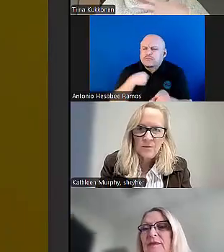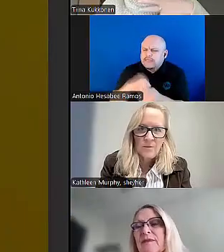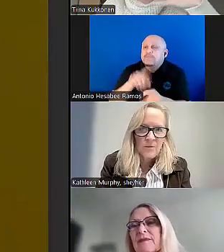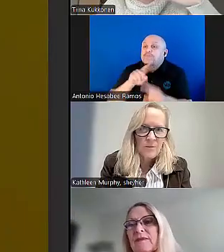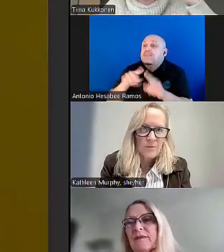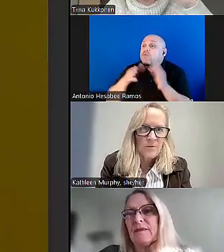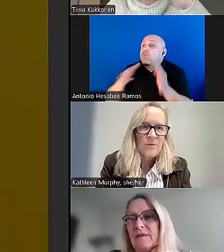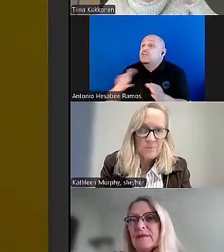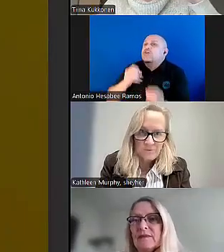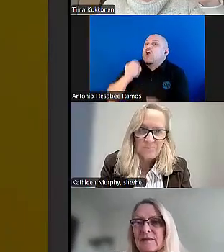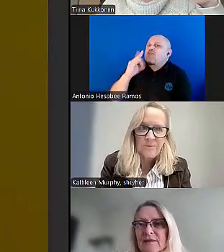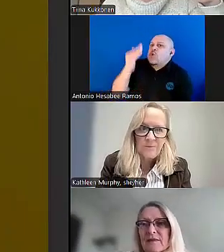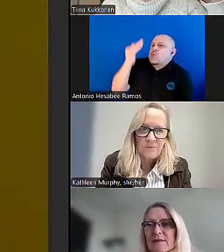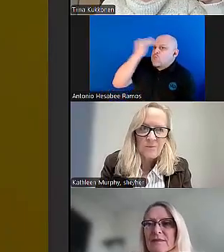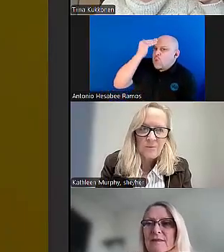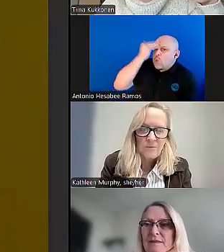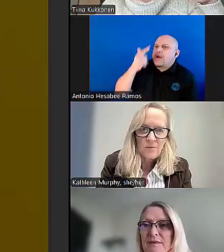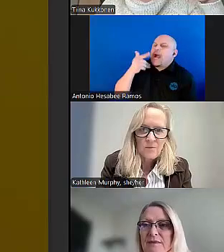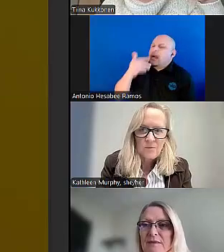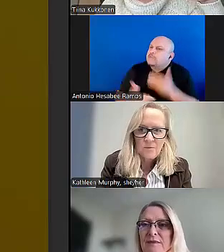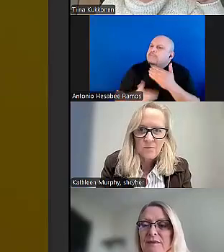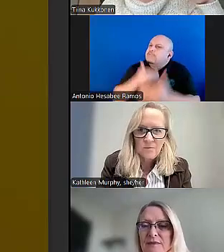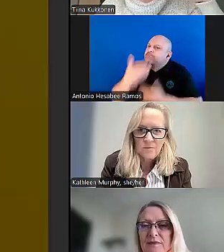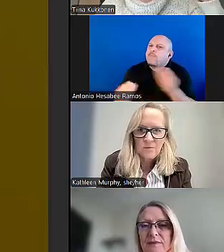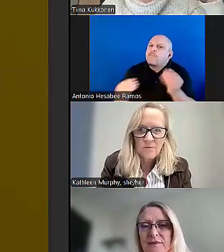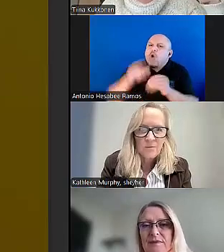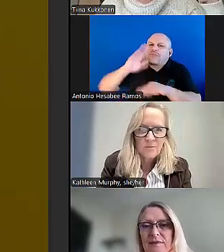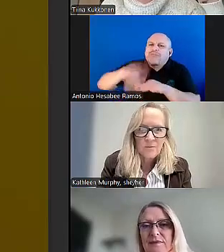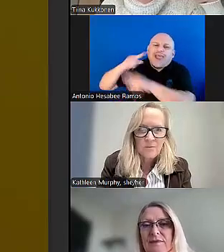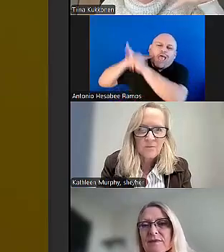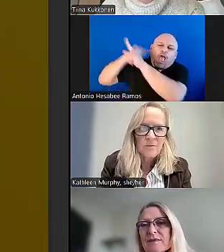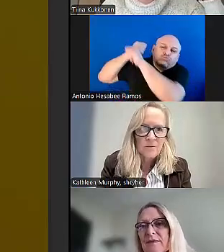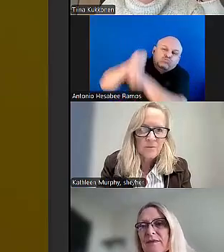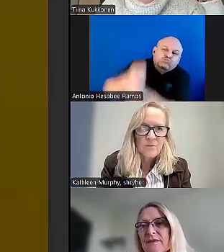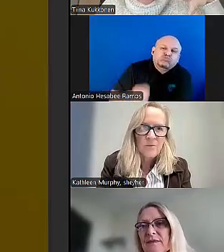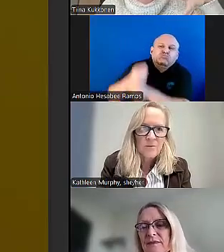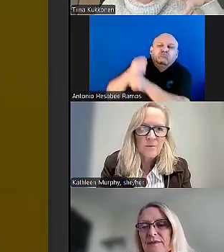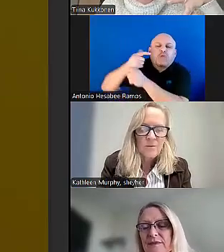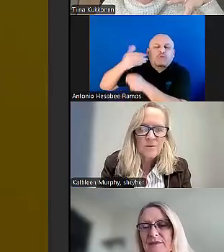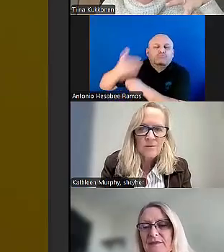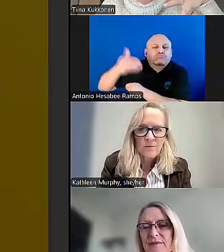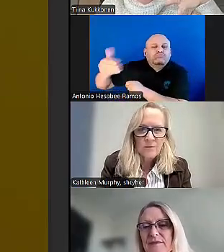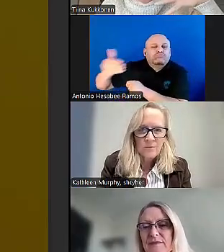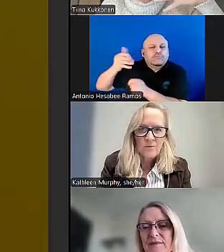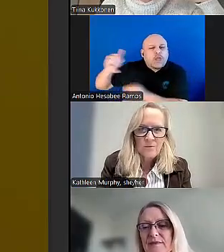right? Moving beyond those traditional forms of communication that we typically use in academia